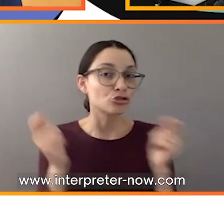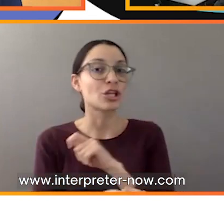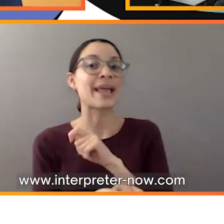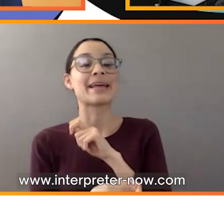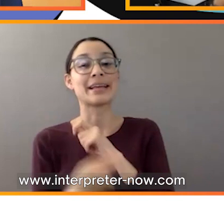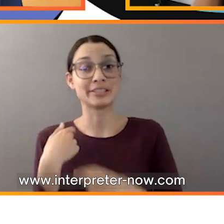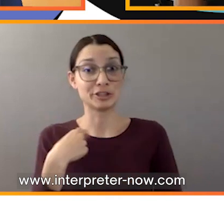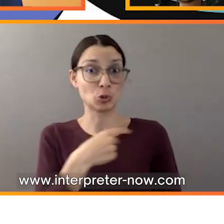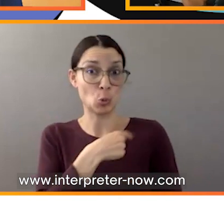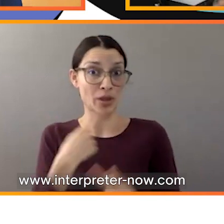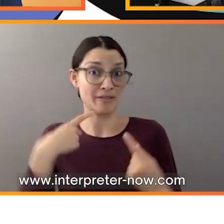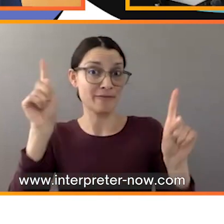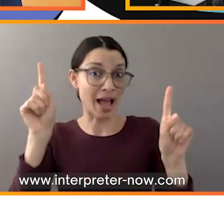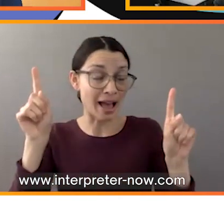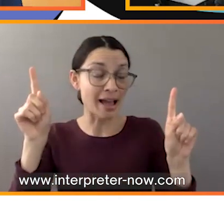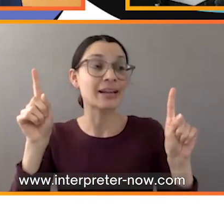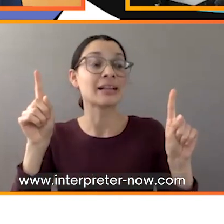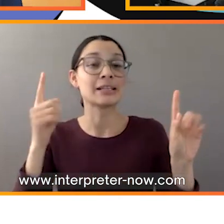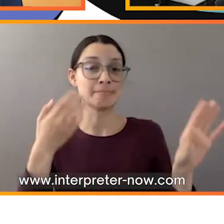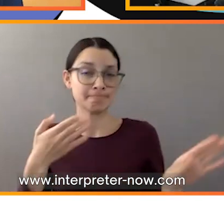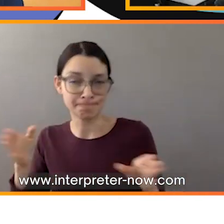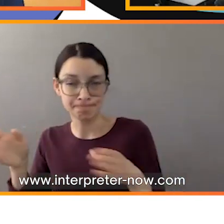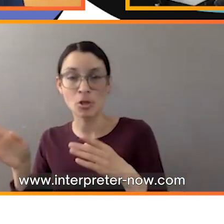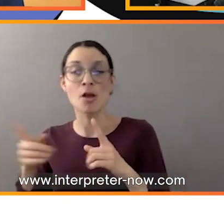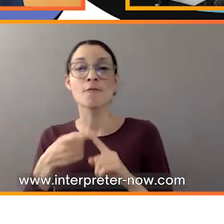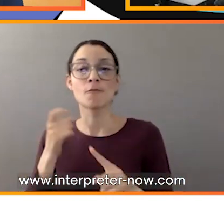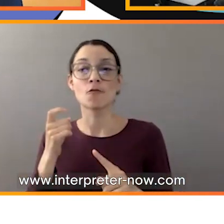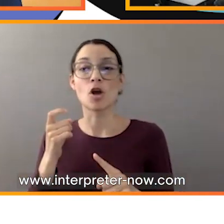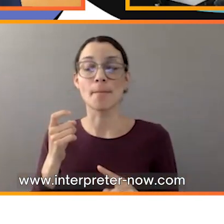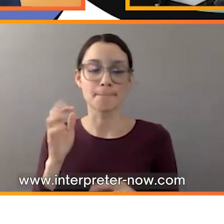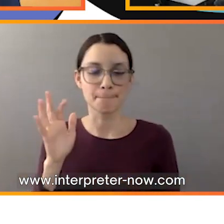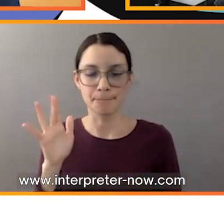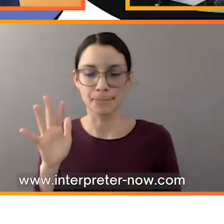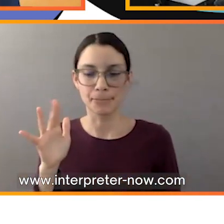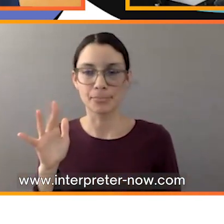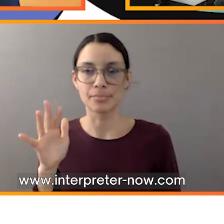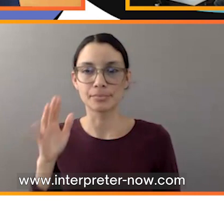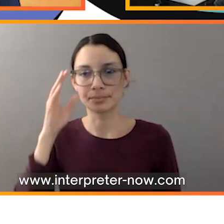Still nowhere near the thousands of non-Black entrepreneurs.